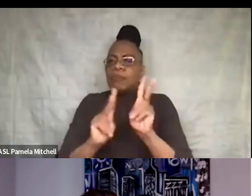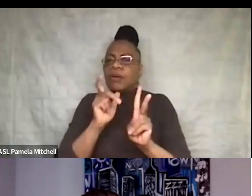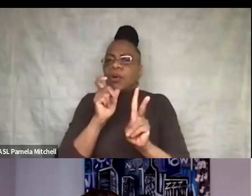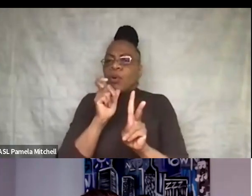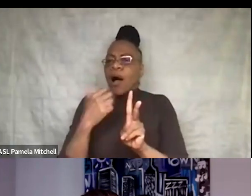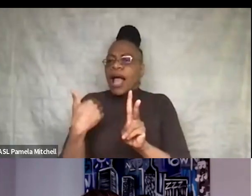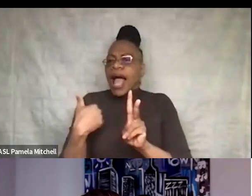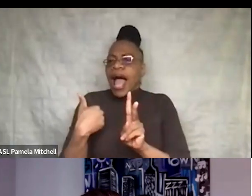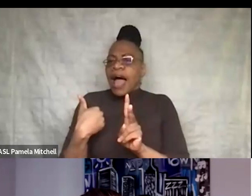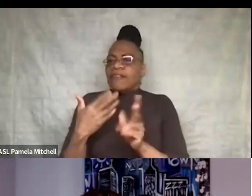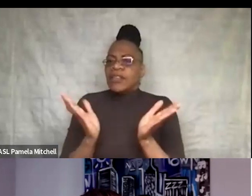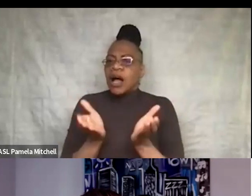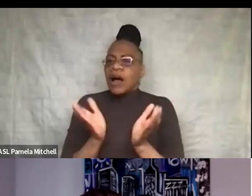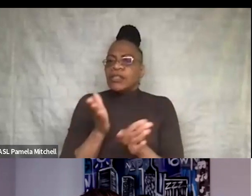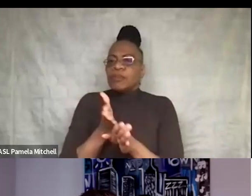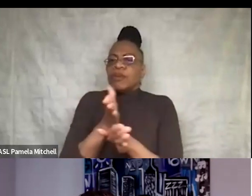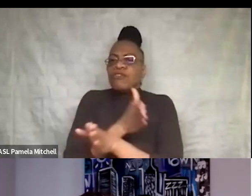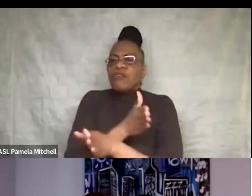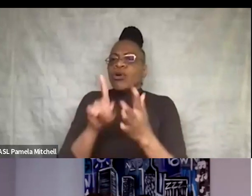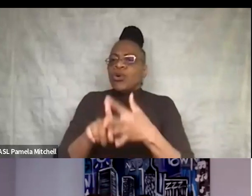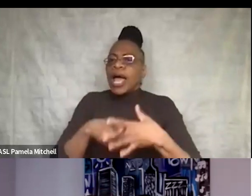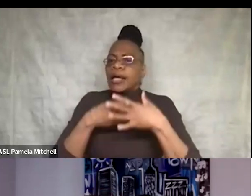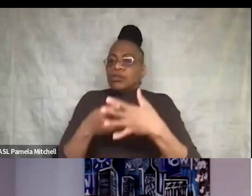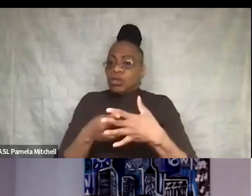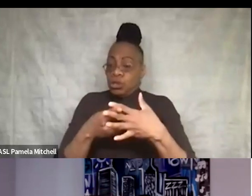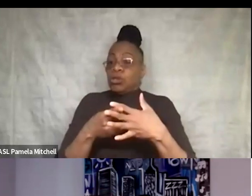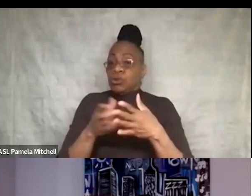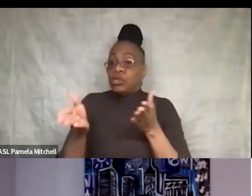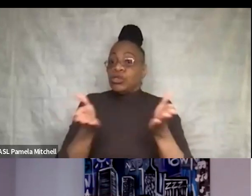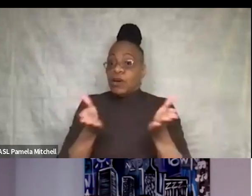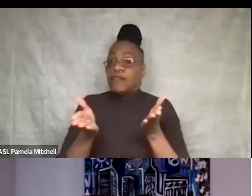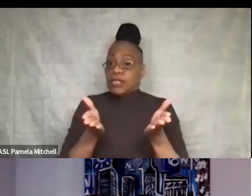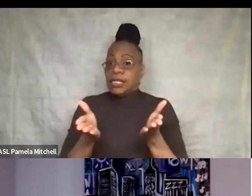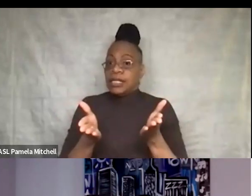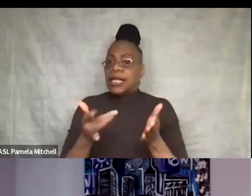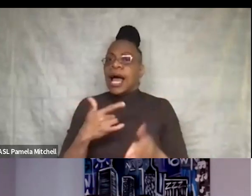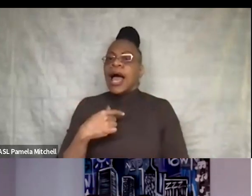before you begin to execute those services. So, you know, all I can say is that, for me,